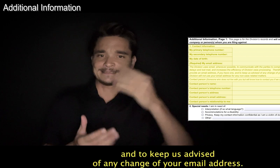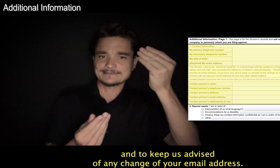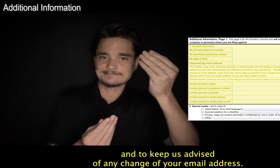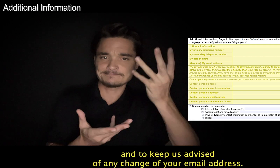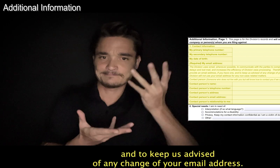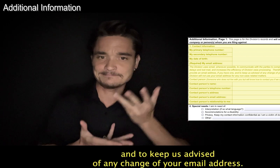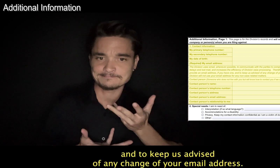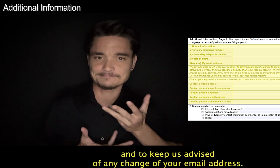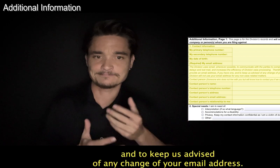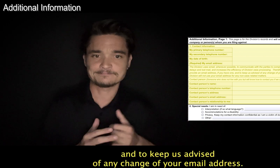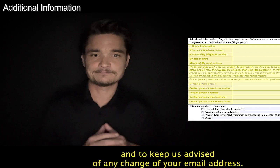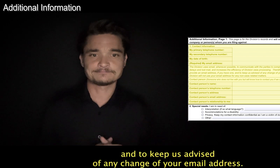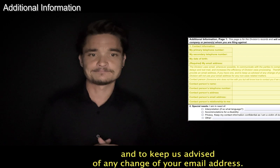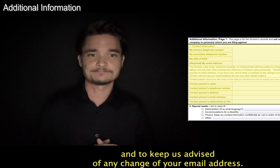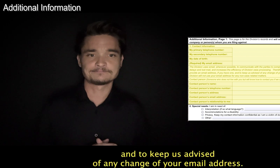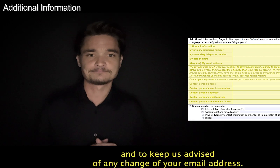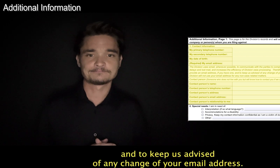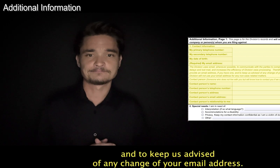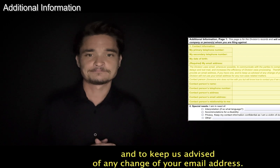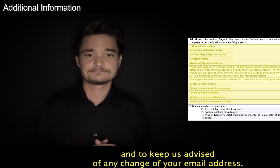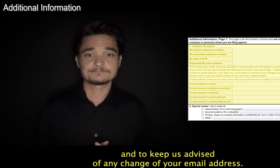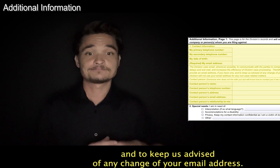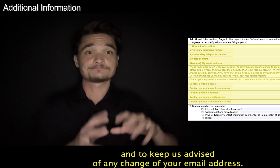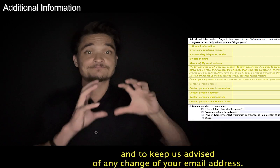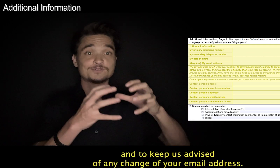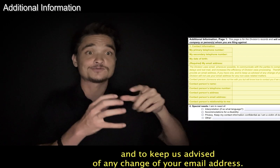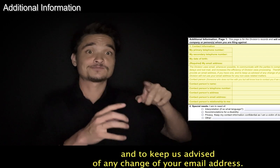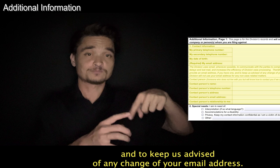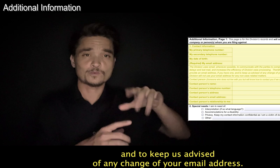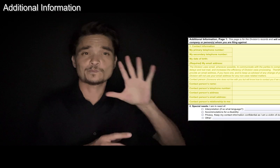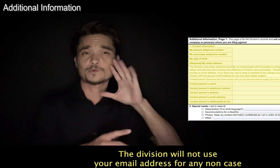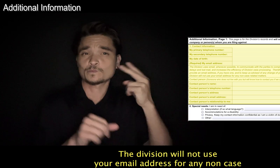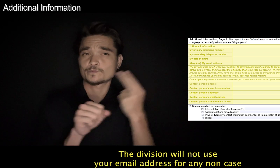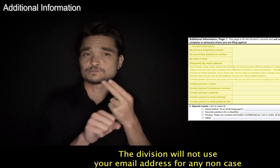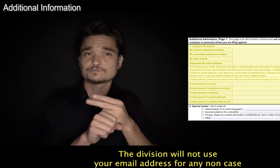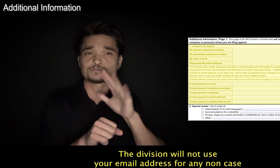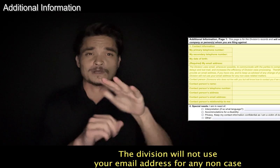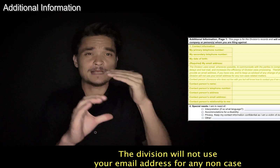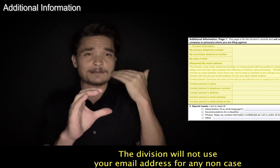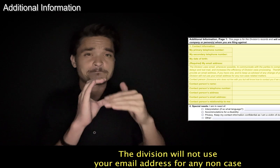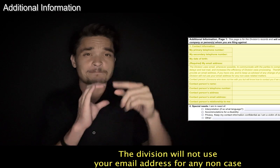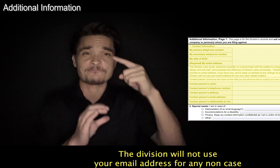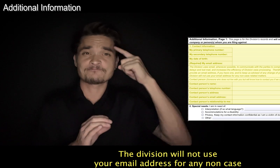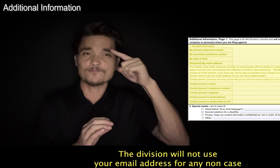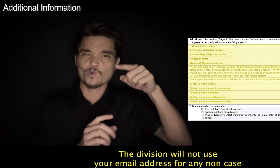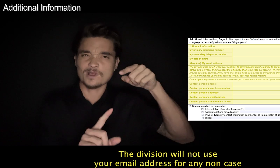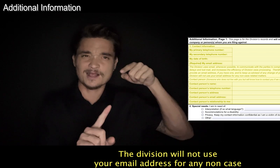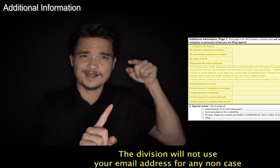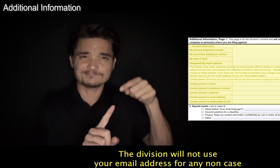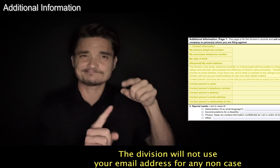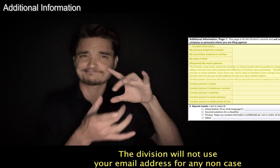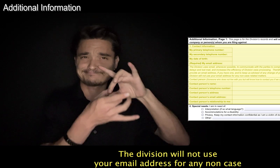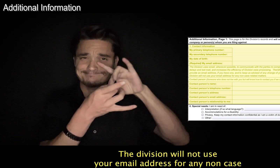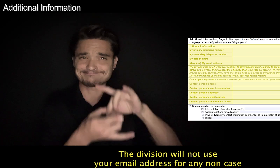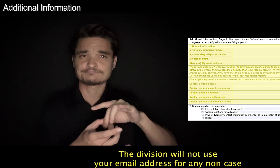and to keep us advised of any change of your email address. The division will not use your email address for any non case